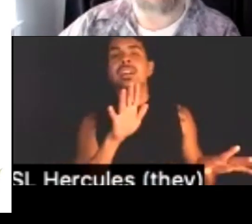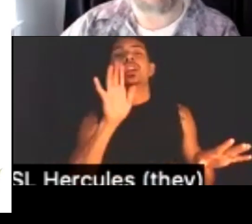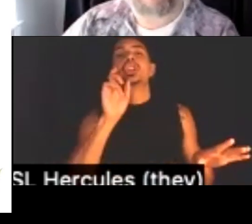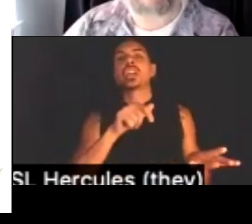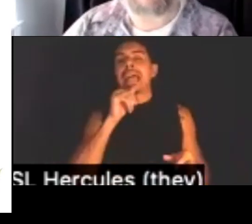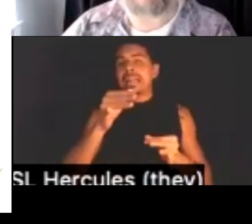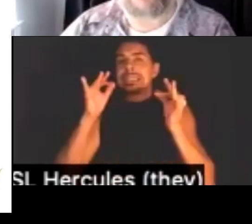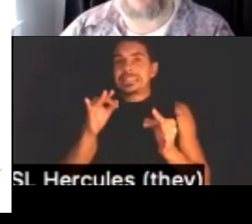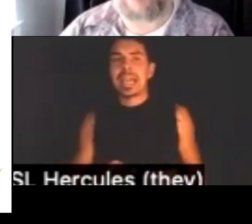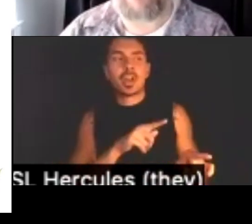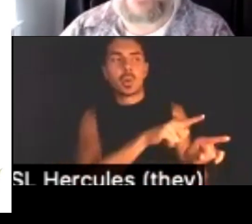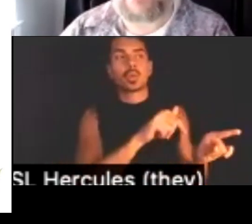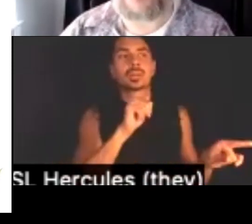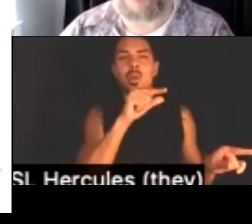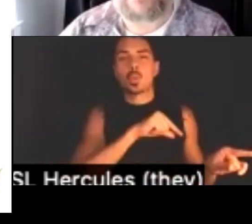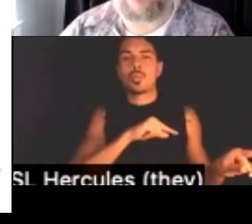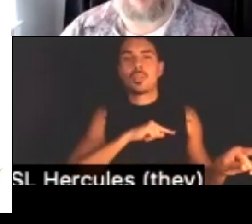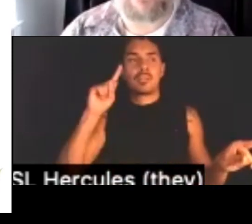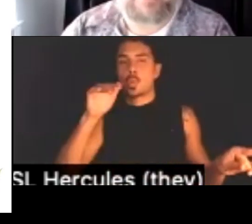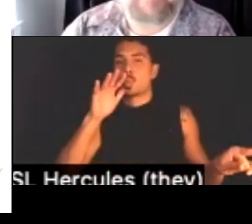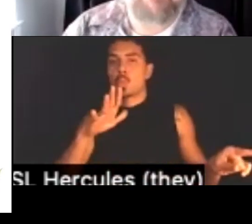of determining whether they fit into that group or not.